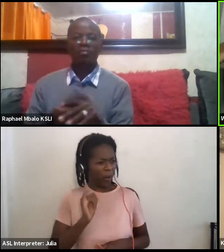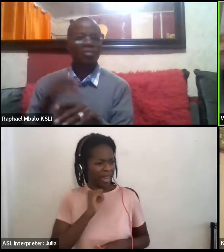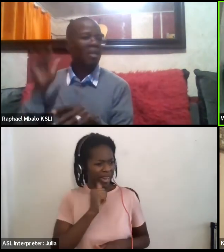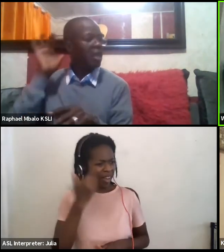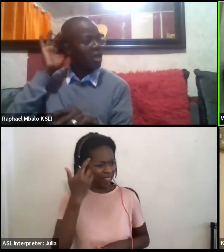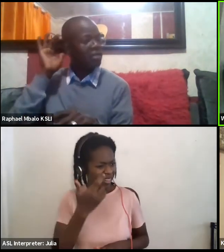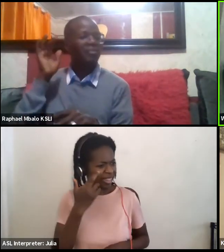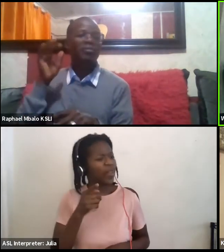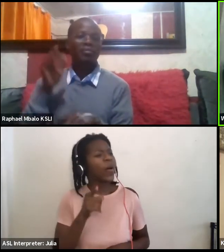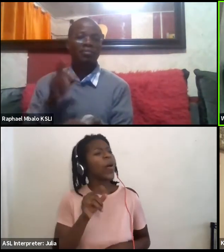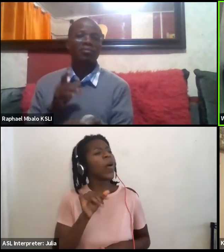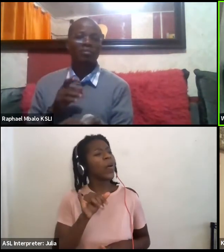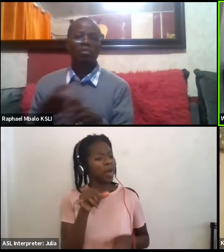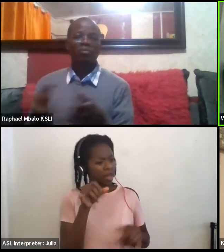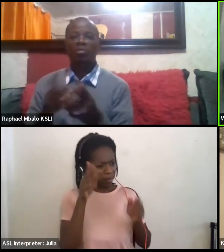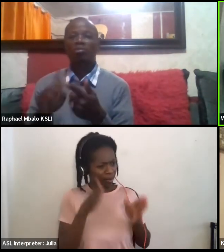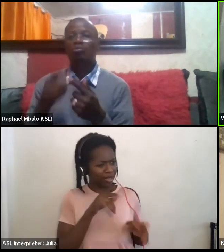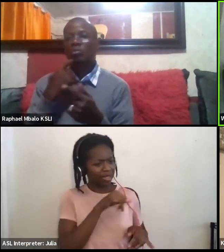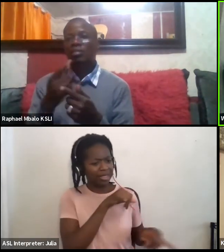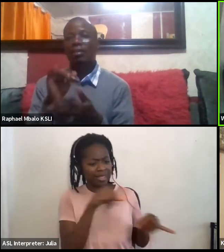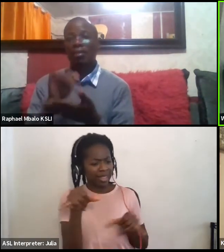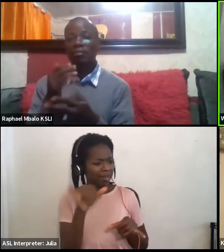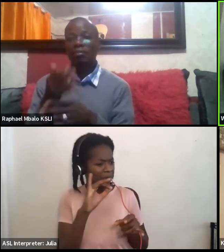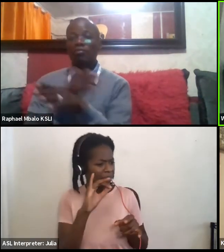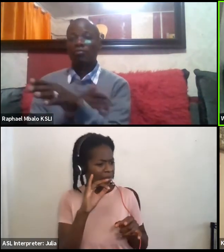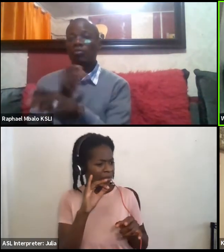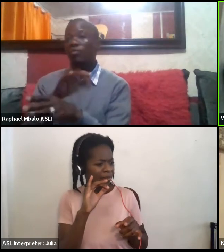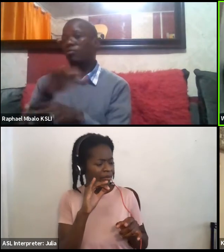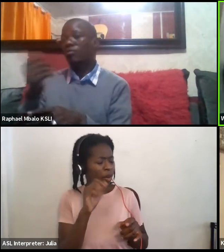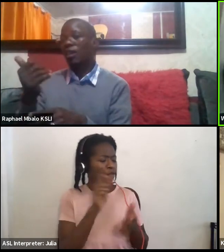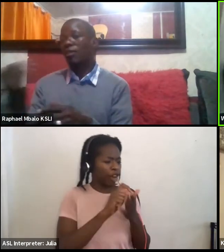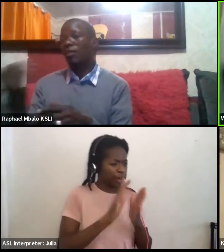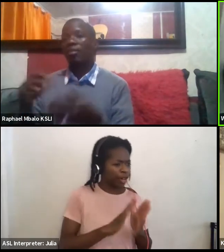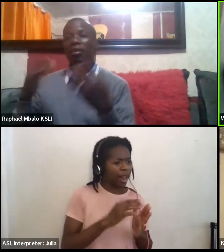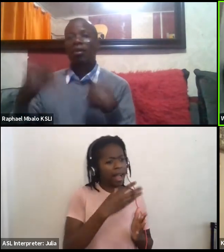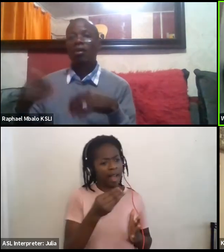in front of the other actors, which even if it's not true,